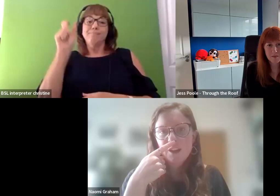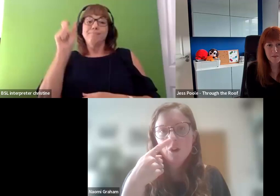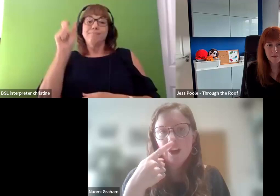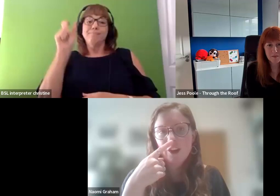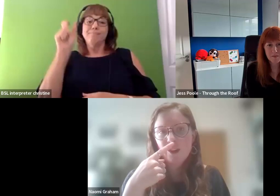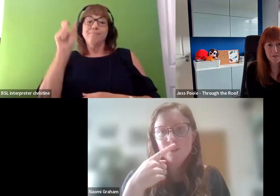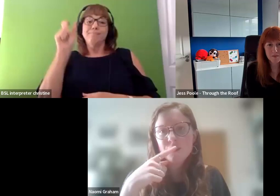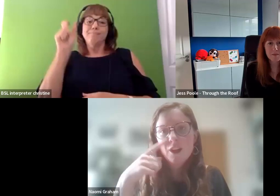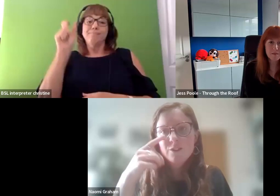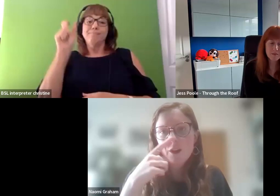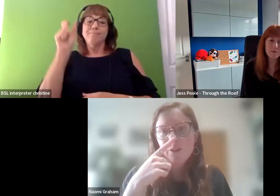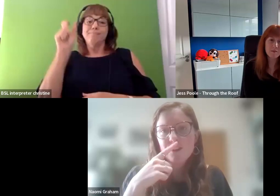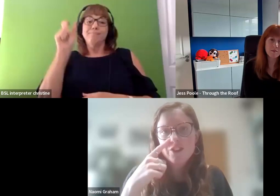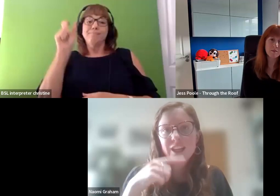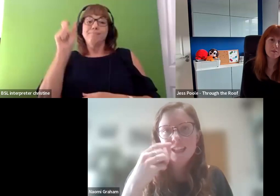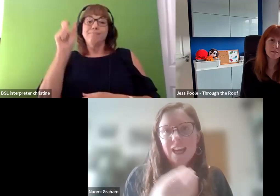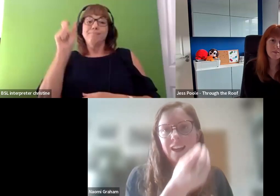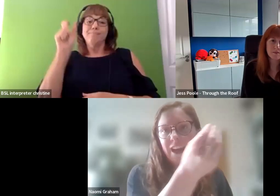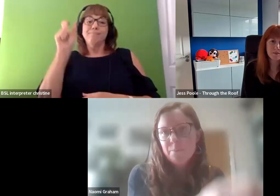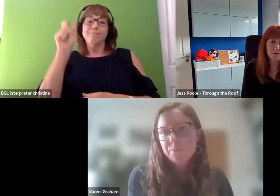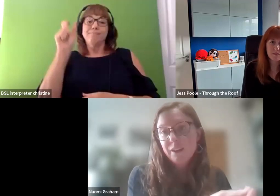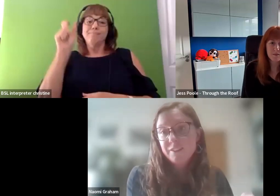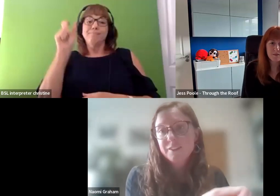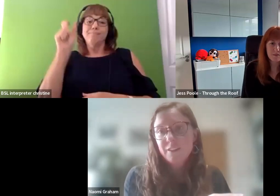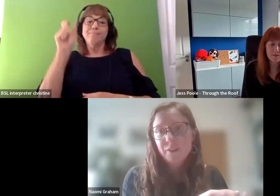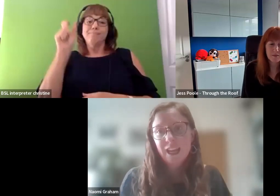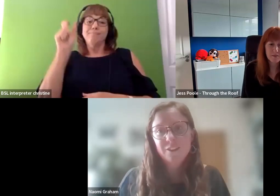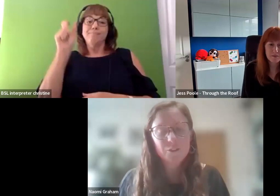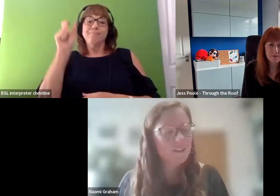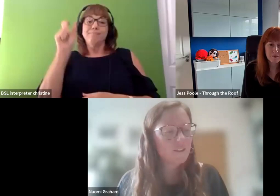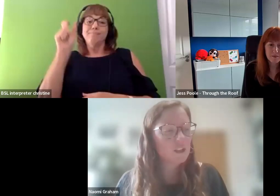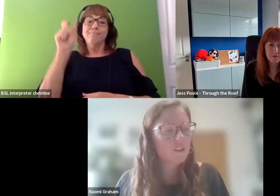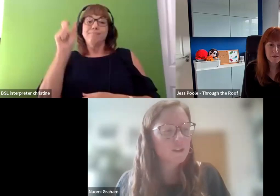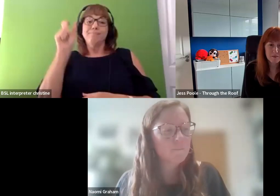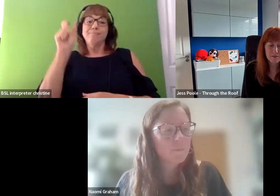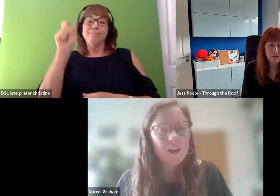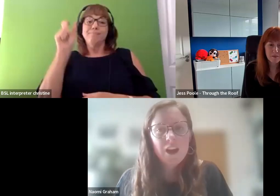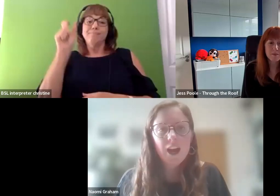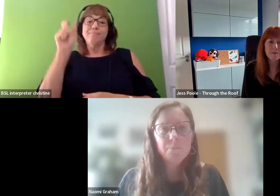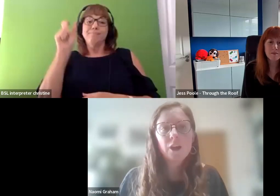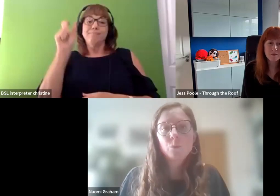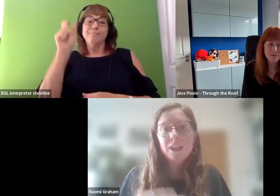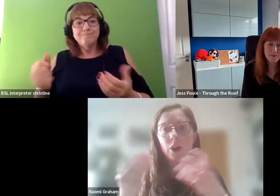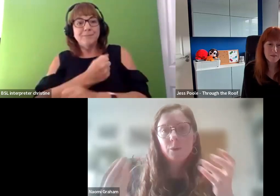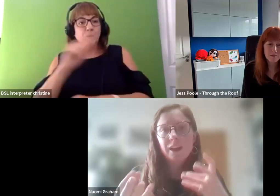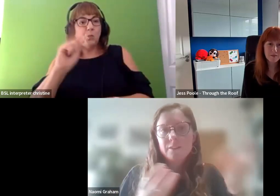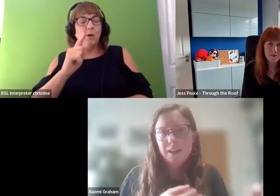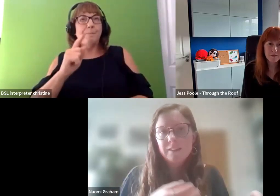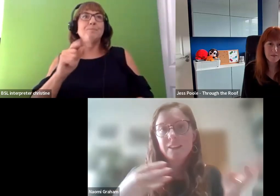on her nose so that she could then successfully enter into the classroom and we know like smell is